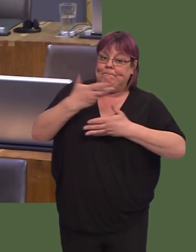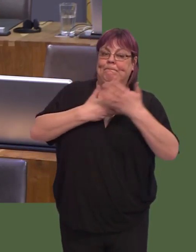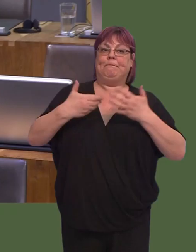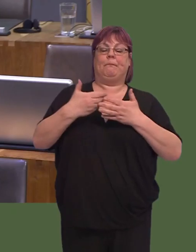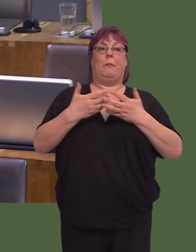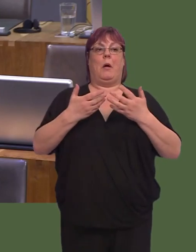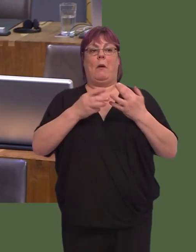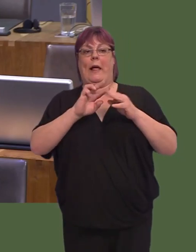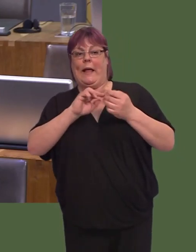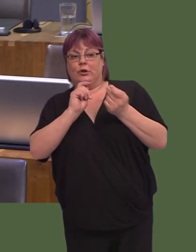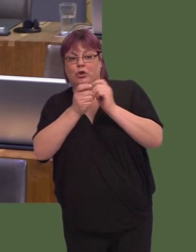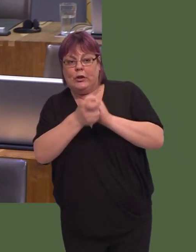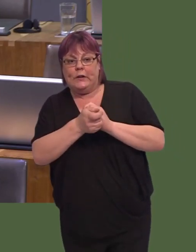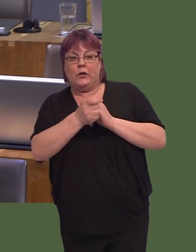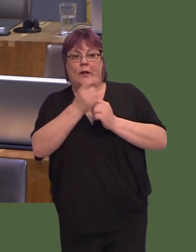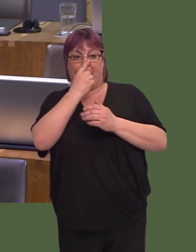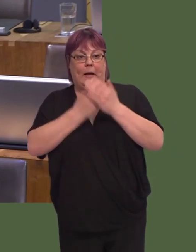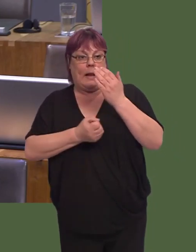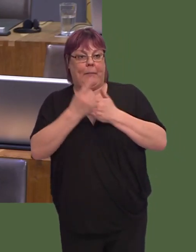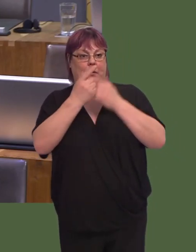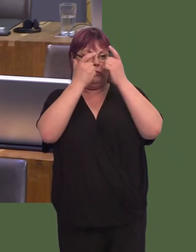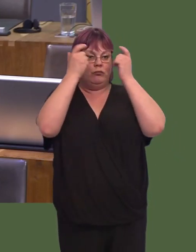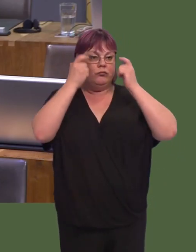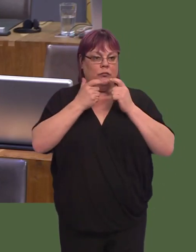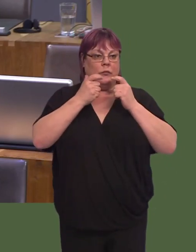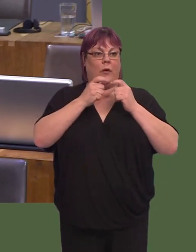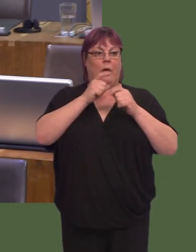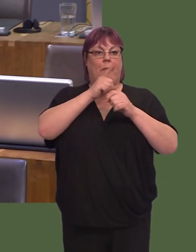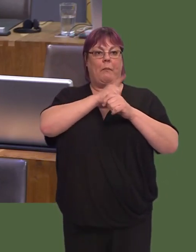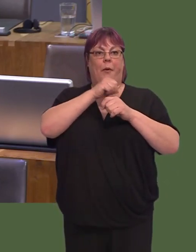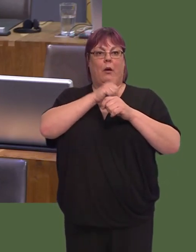if any, might be made to the legislation ahead of the national roll-out of our offer, with